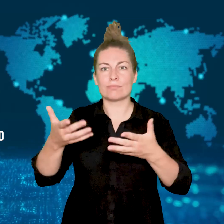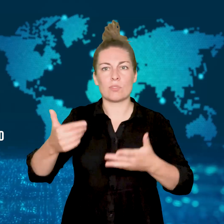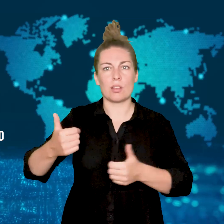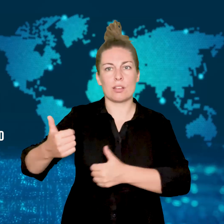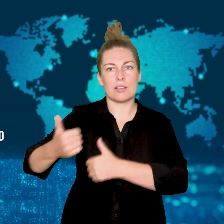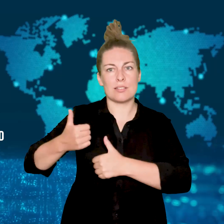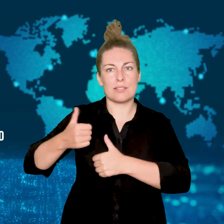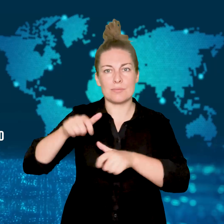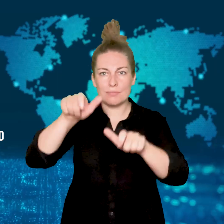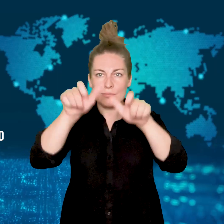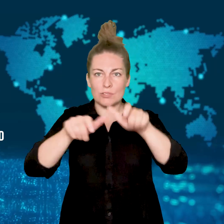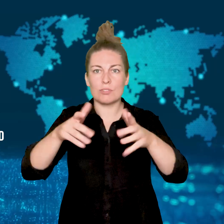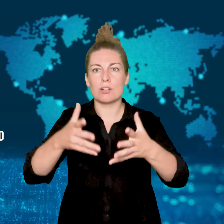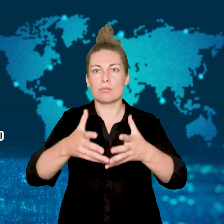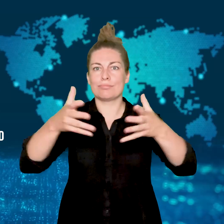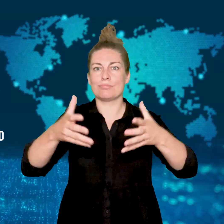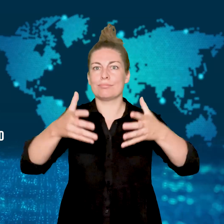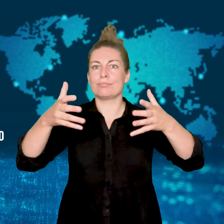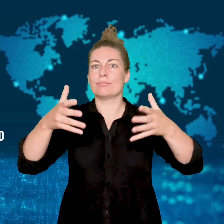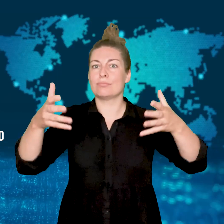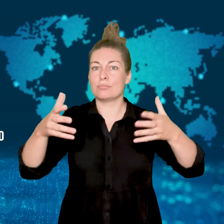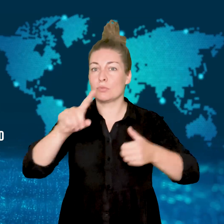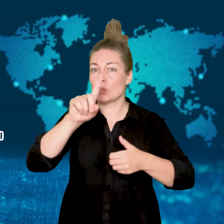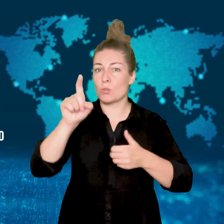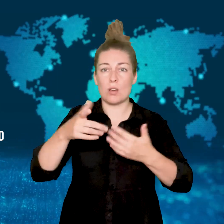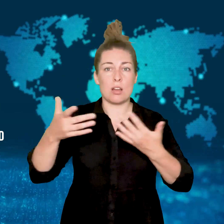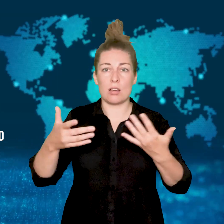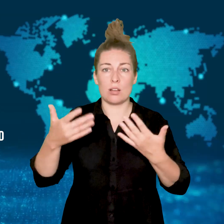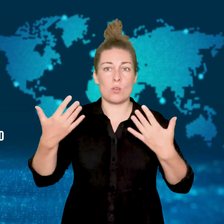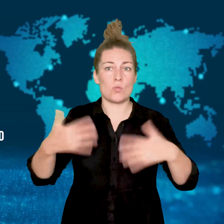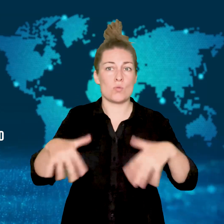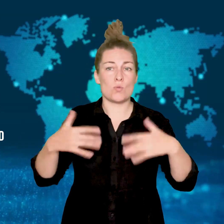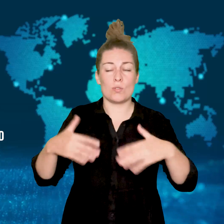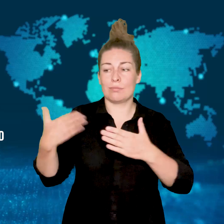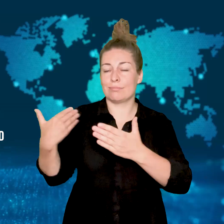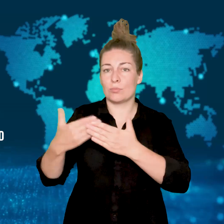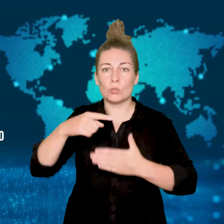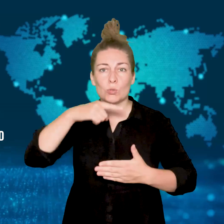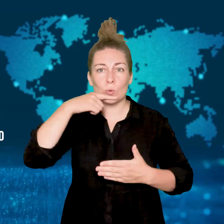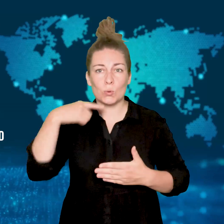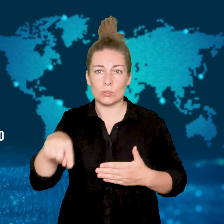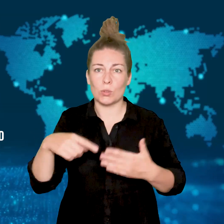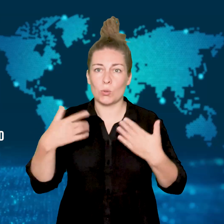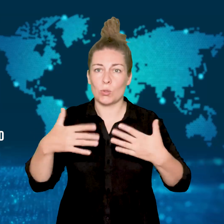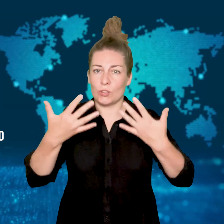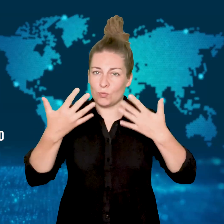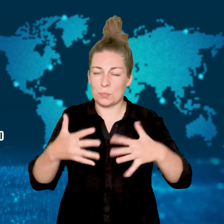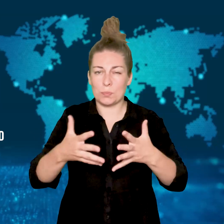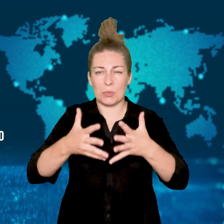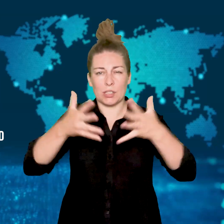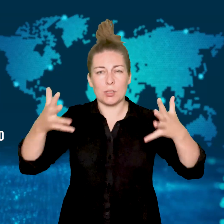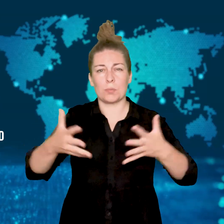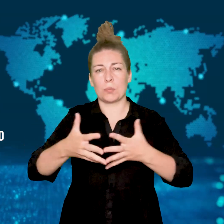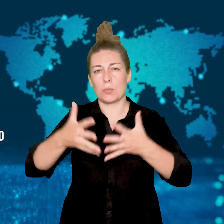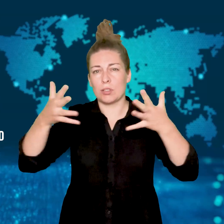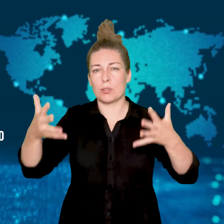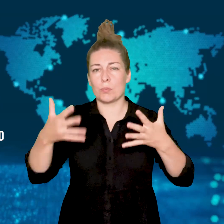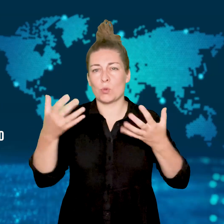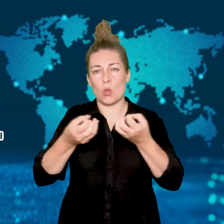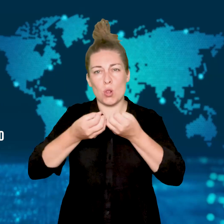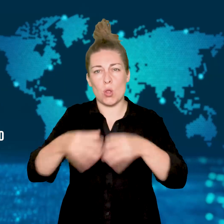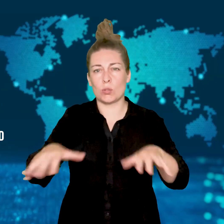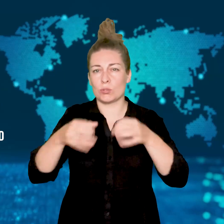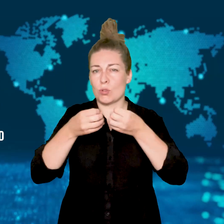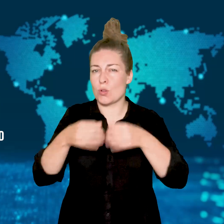His order was put in place after Russia suffered some heavy losses in the war.